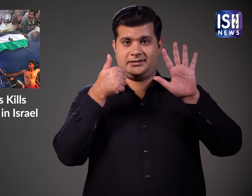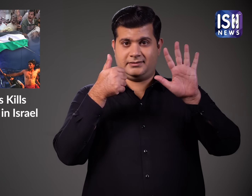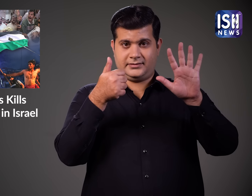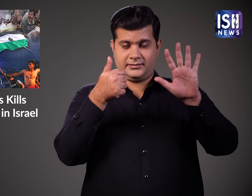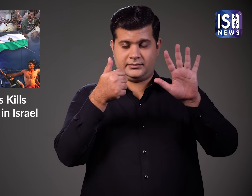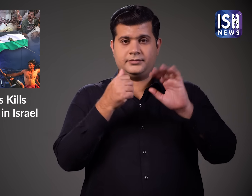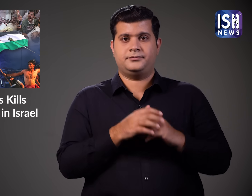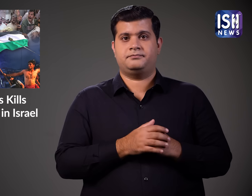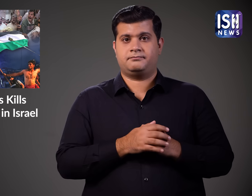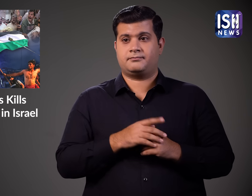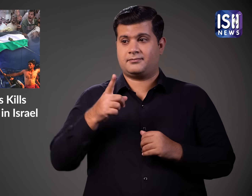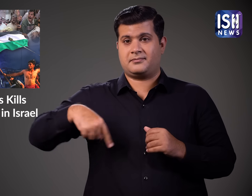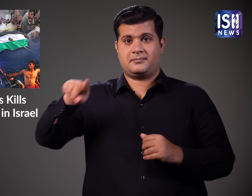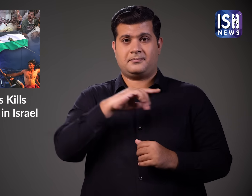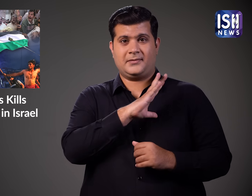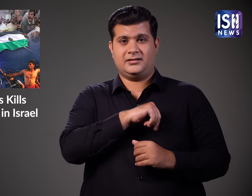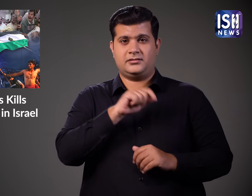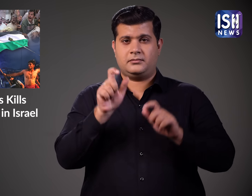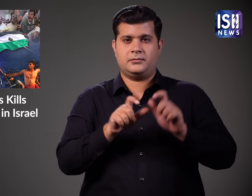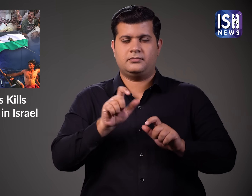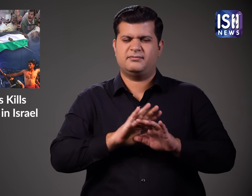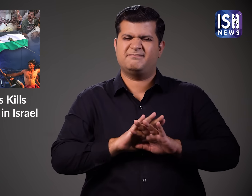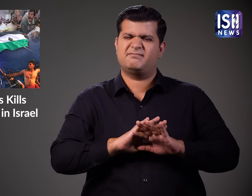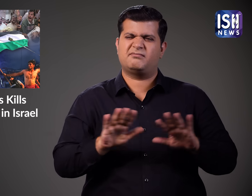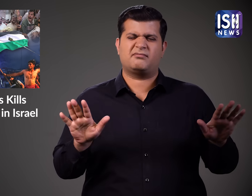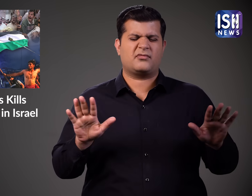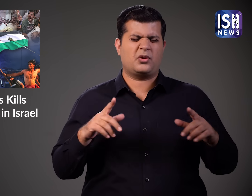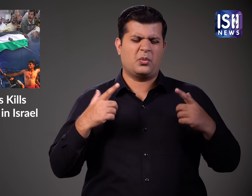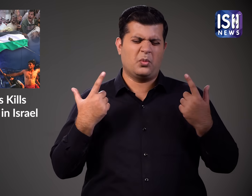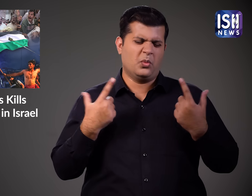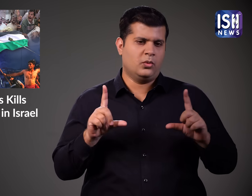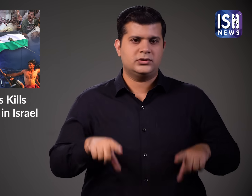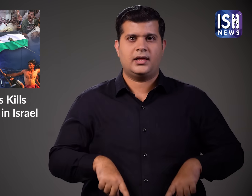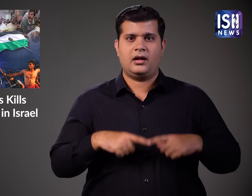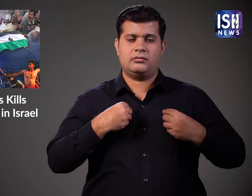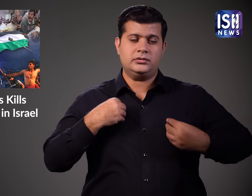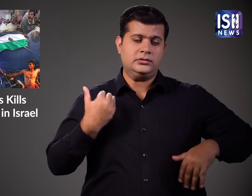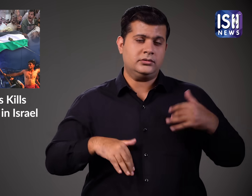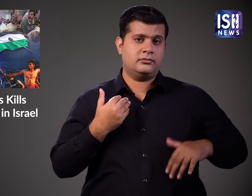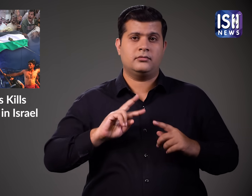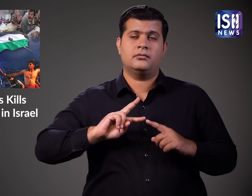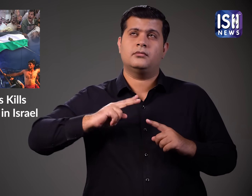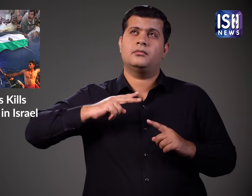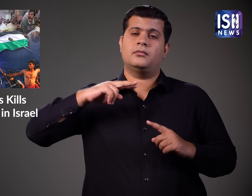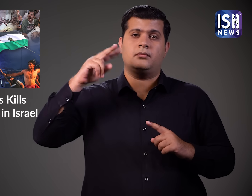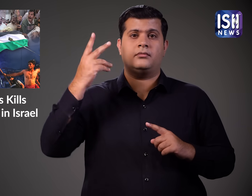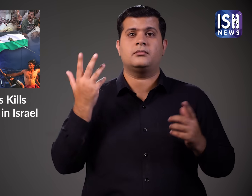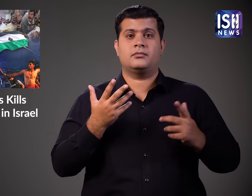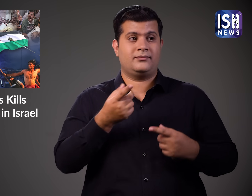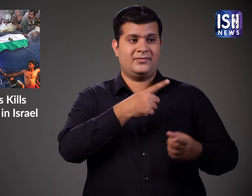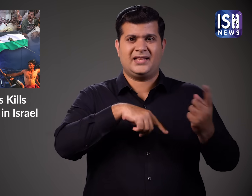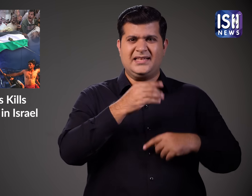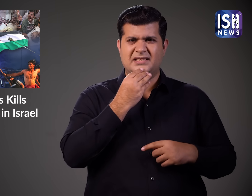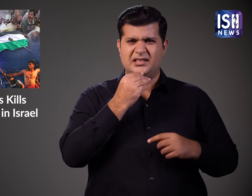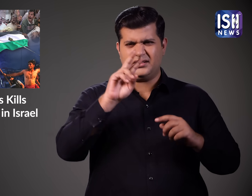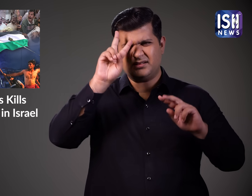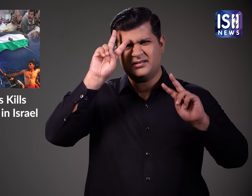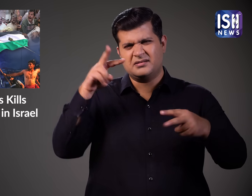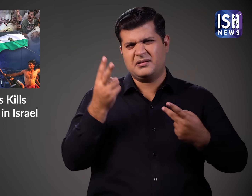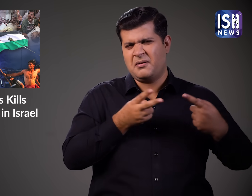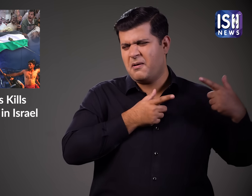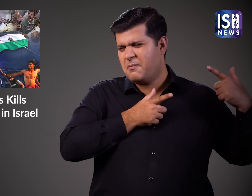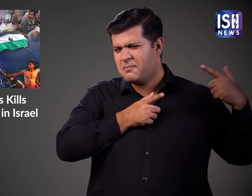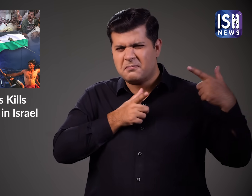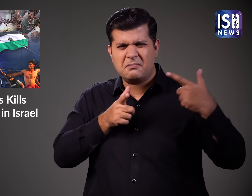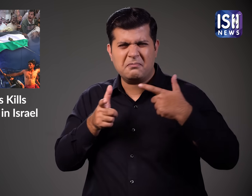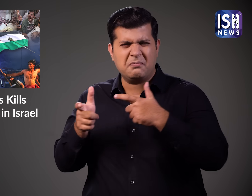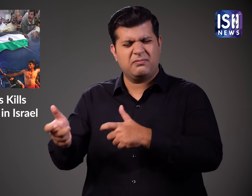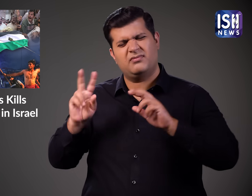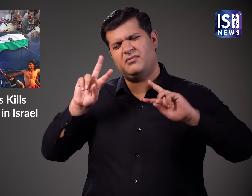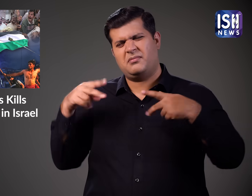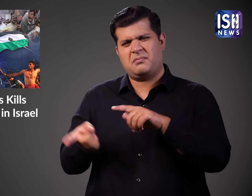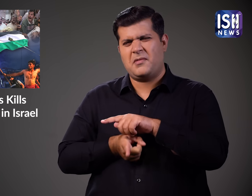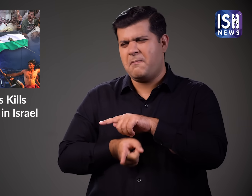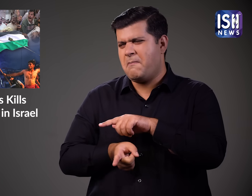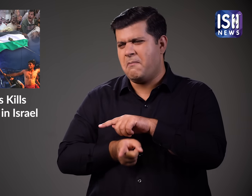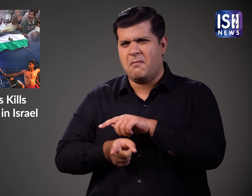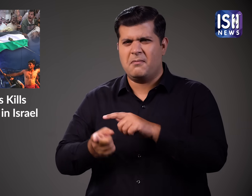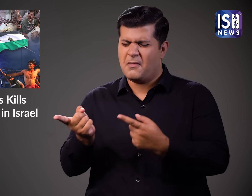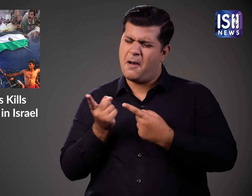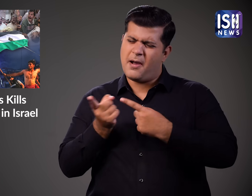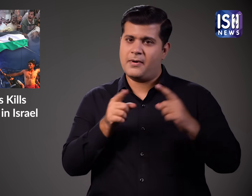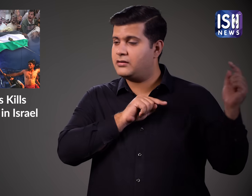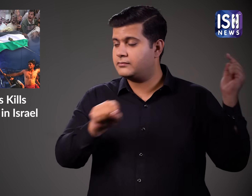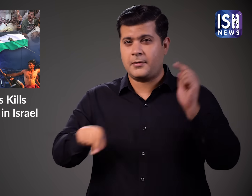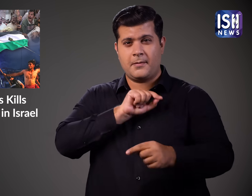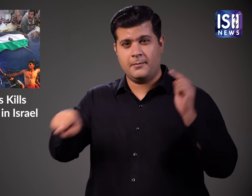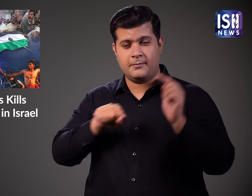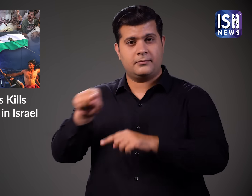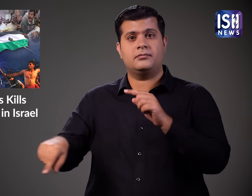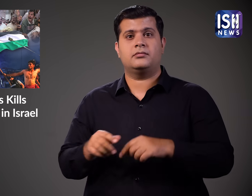6. Palestinians are suffering a lot as due to Israel's heavy bombardments